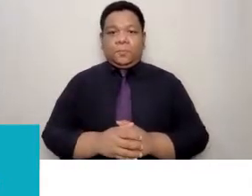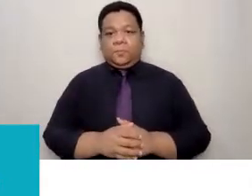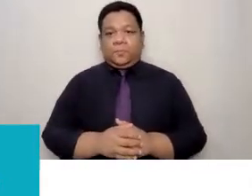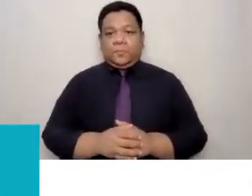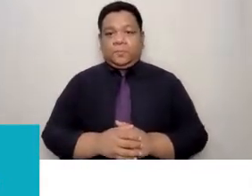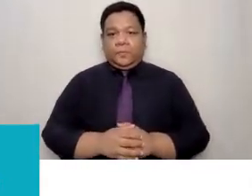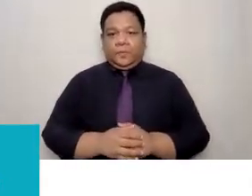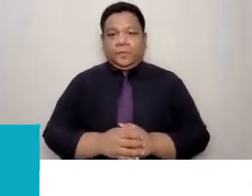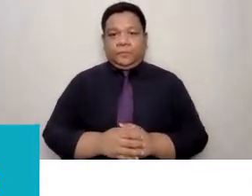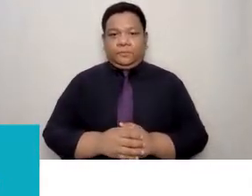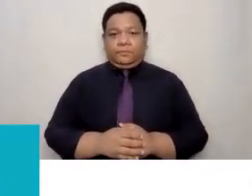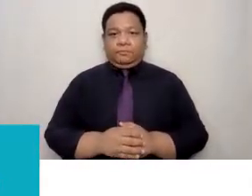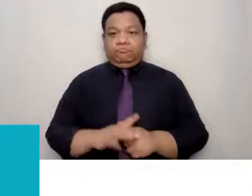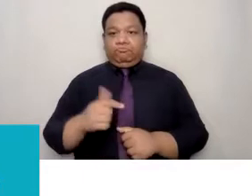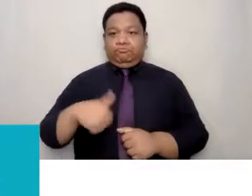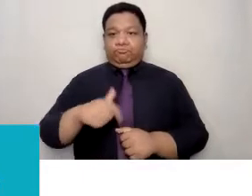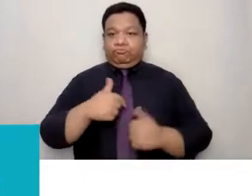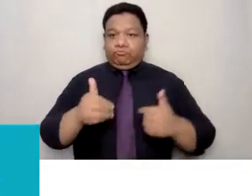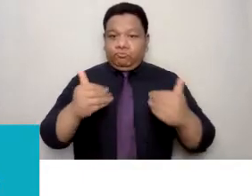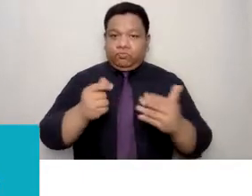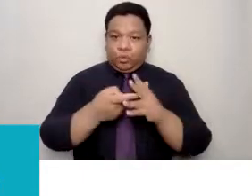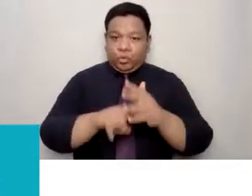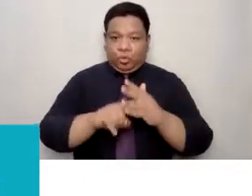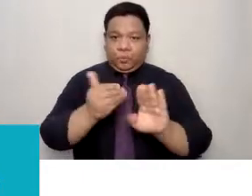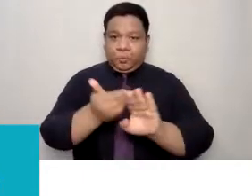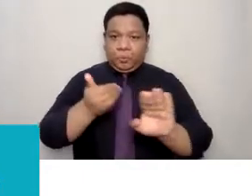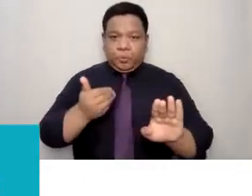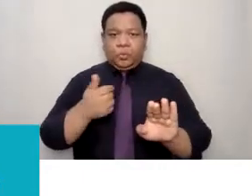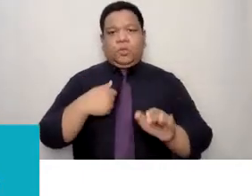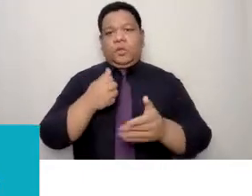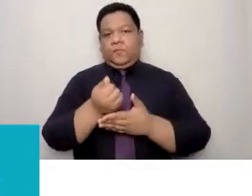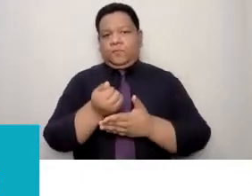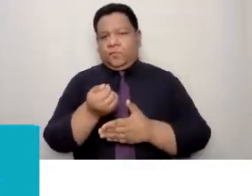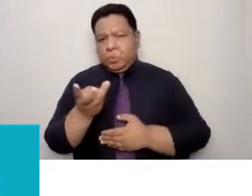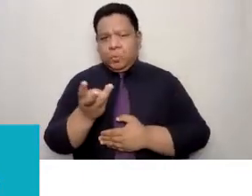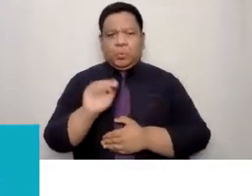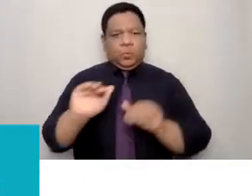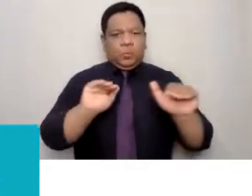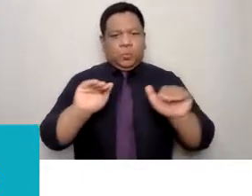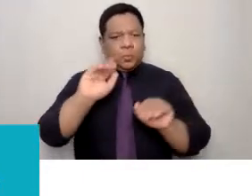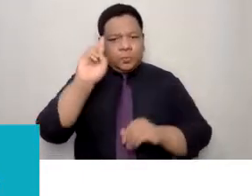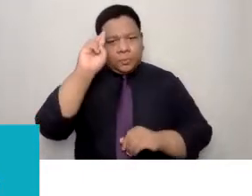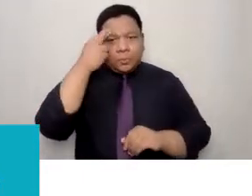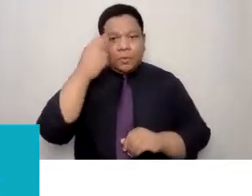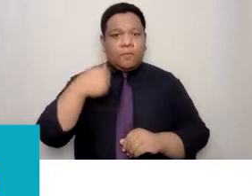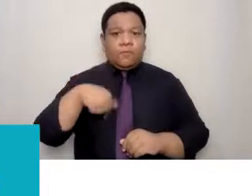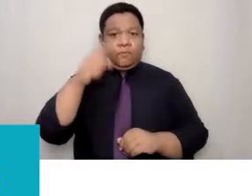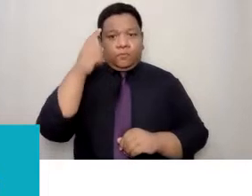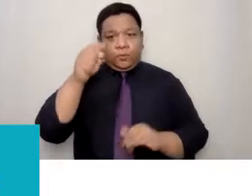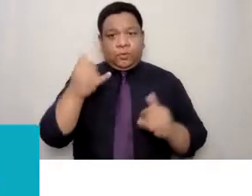Before we start, we just have a few reminders for our discussion today.